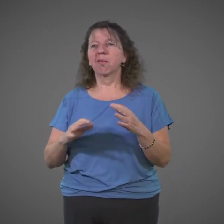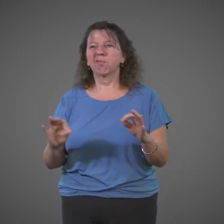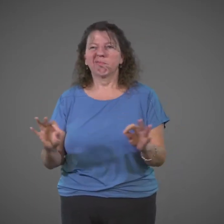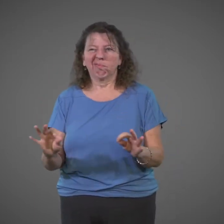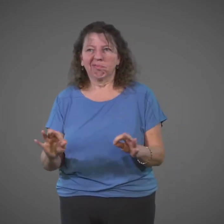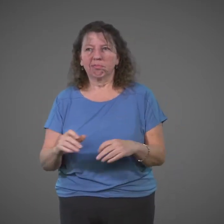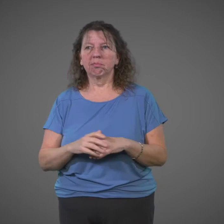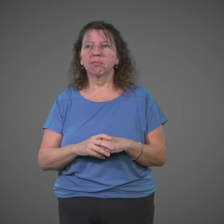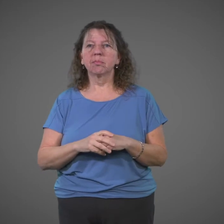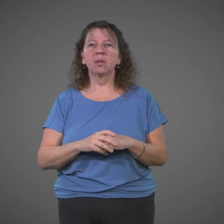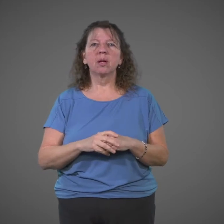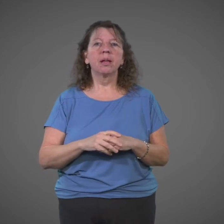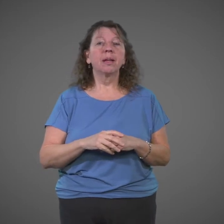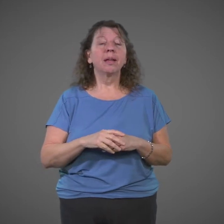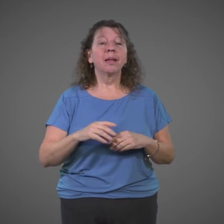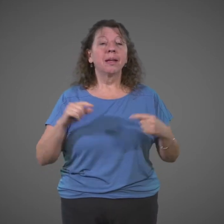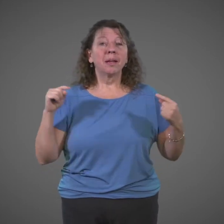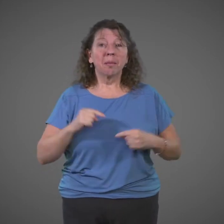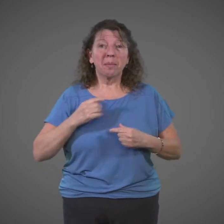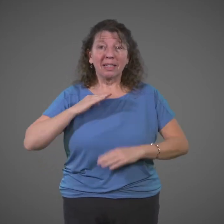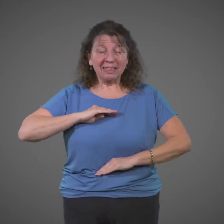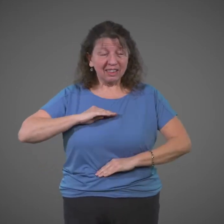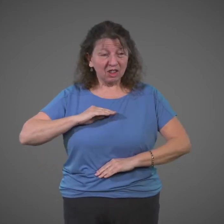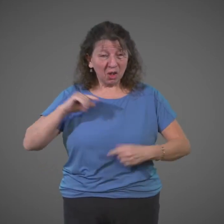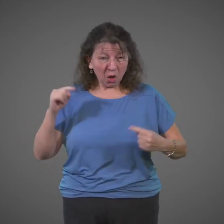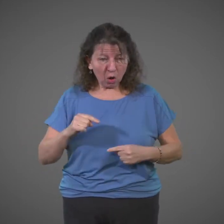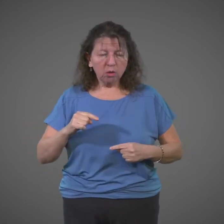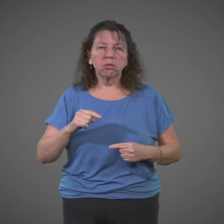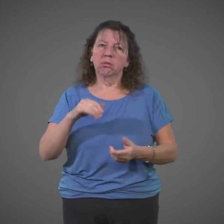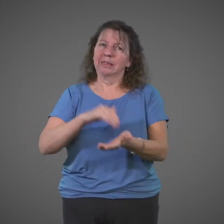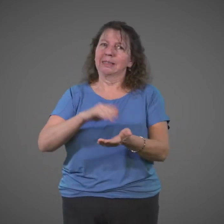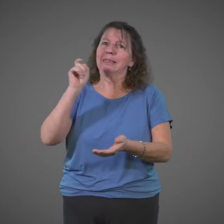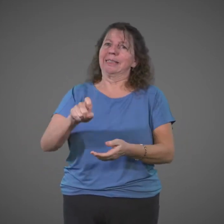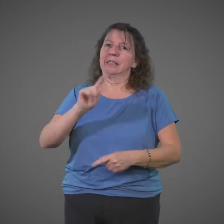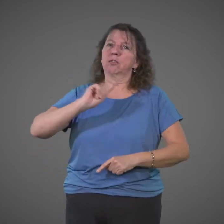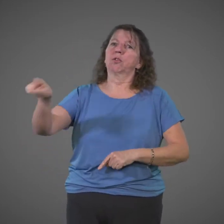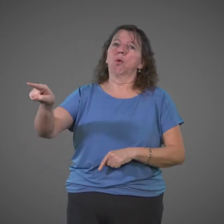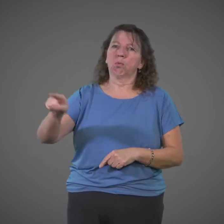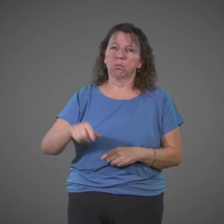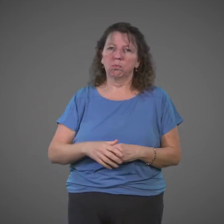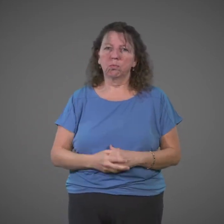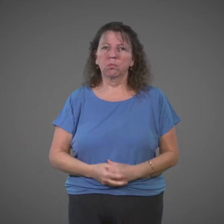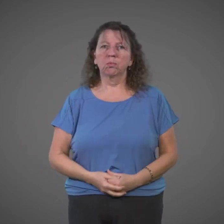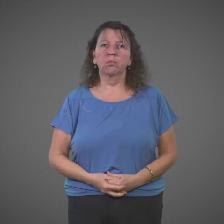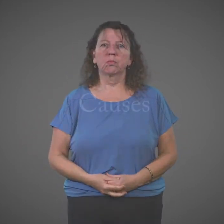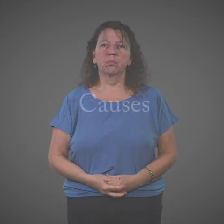They can be serious, or nothing to worry about at all. If you have chest pain, you need to go to the doctor.